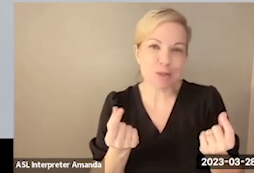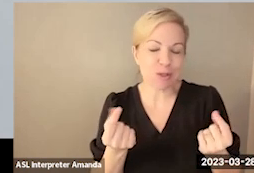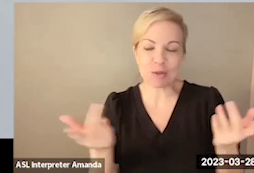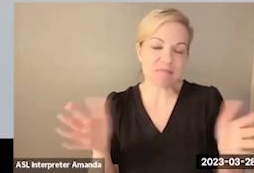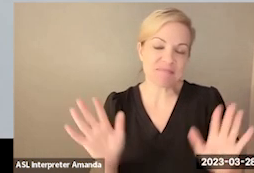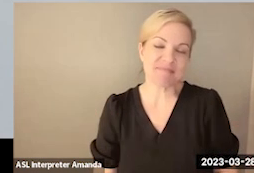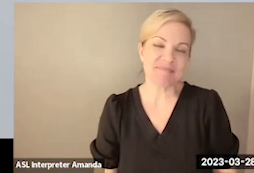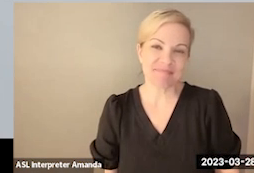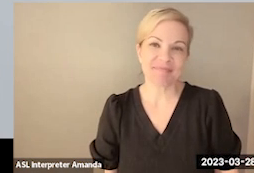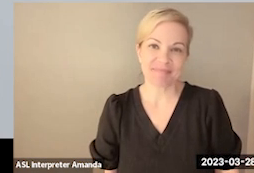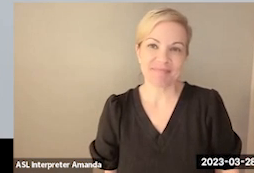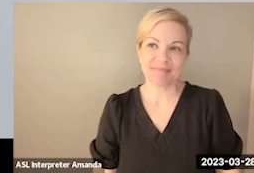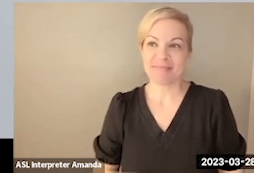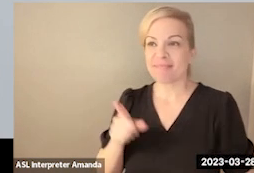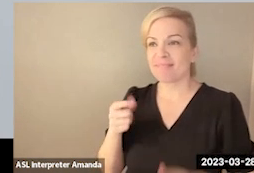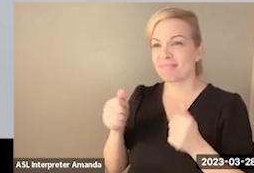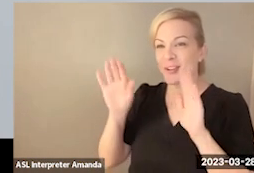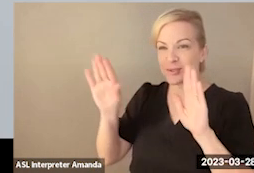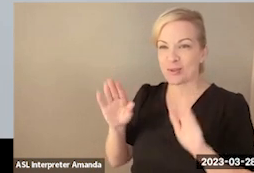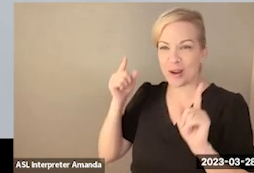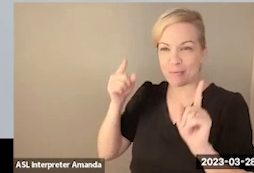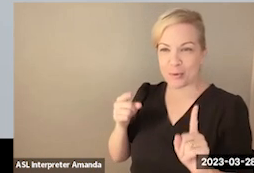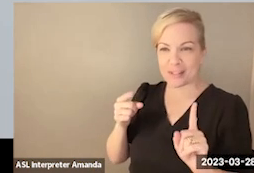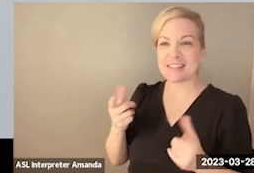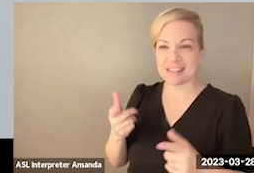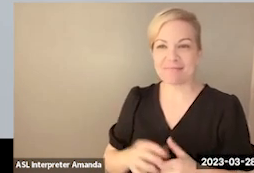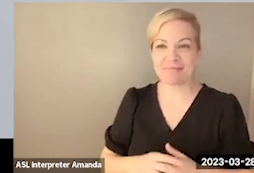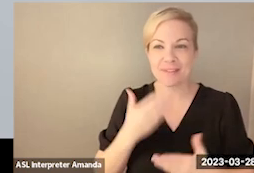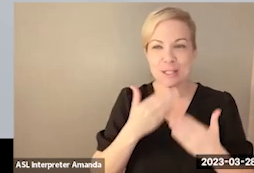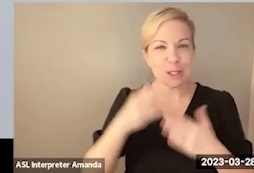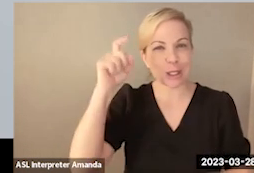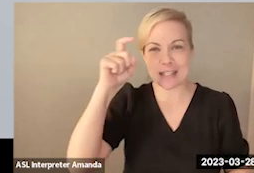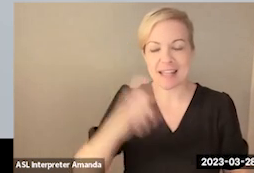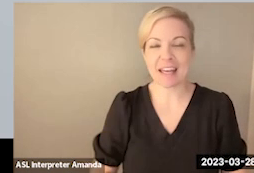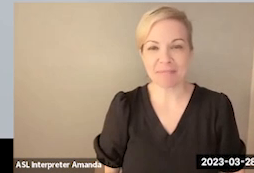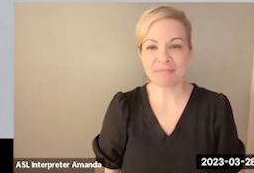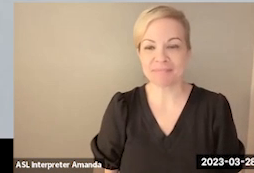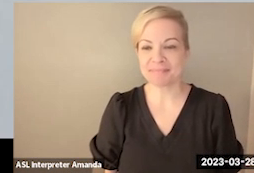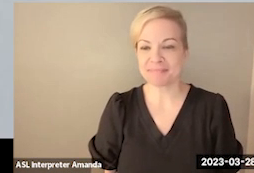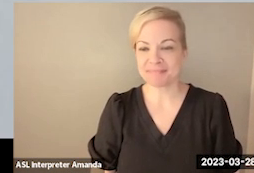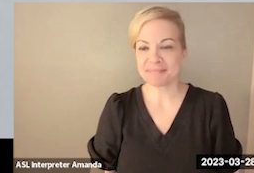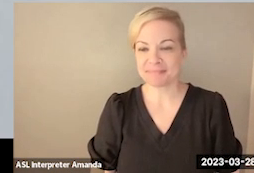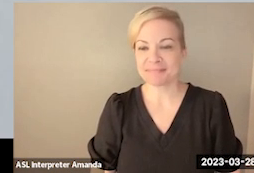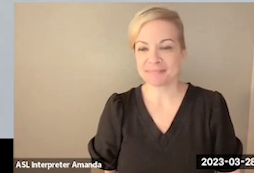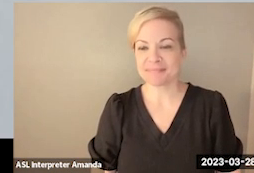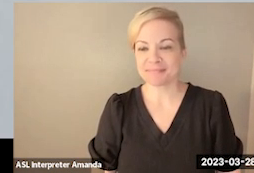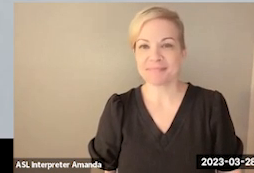Kimberly: Those are. Those are great points and and very insightful. and something there people to think about for sure.